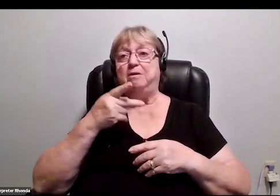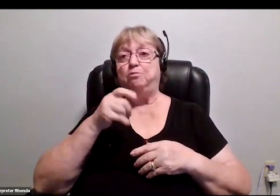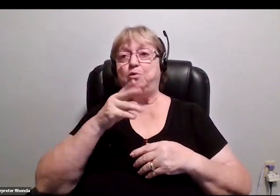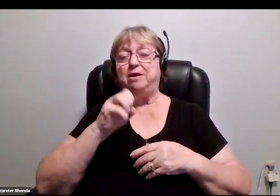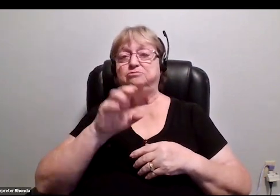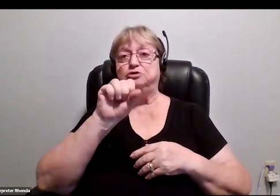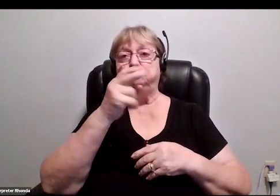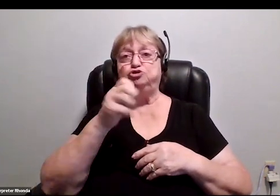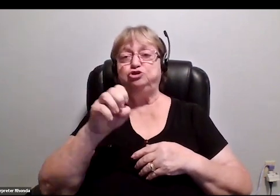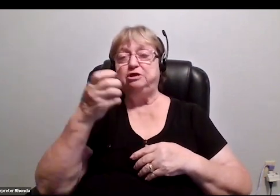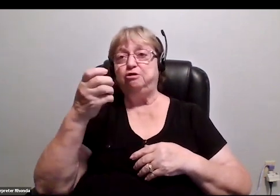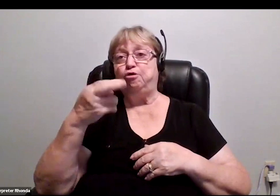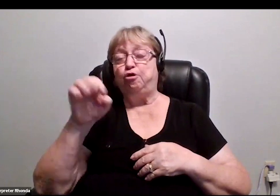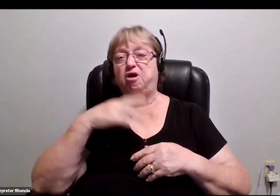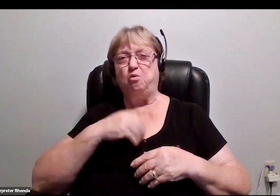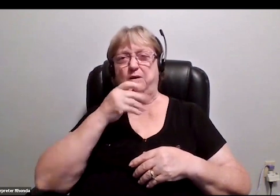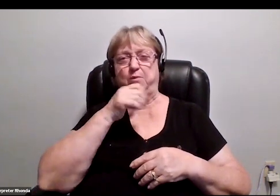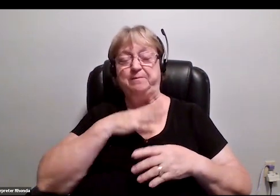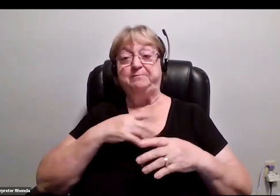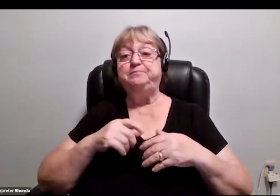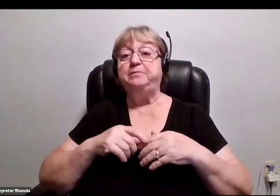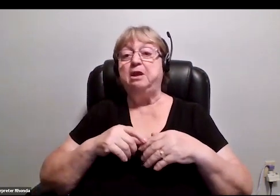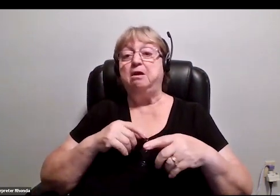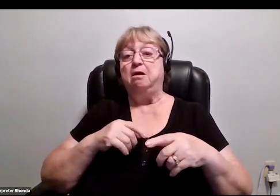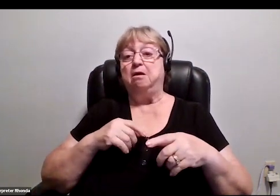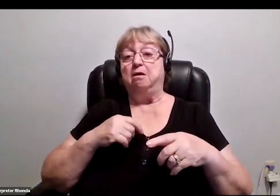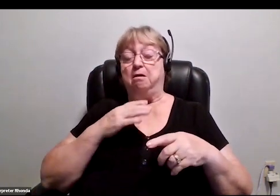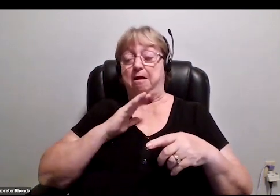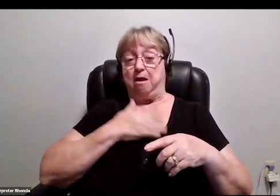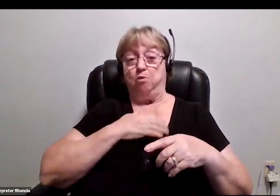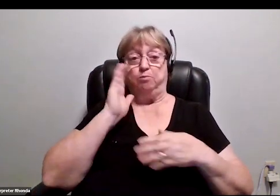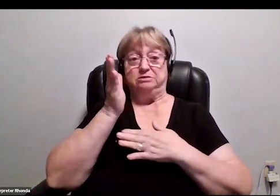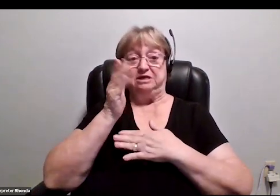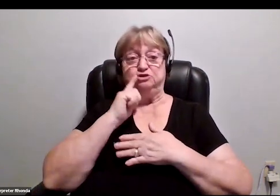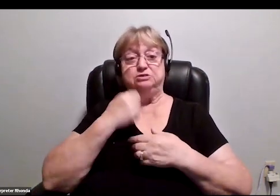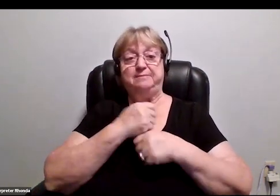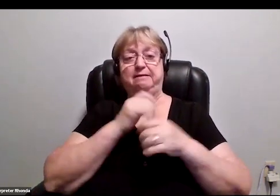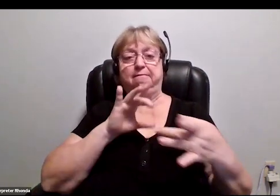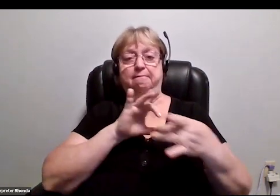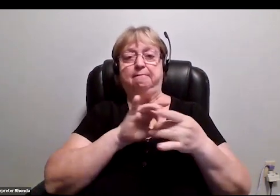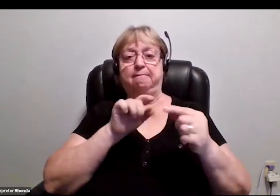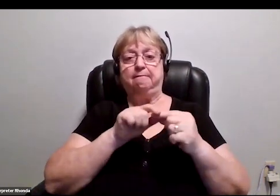Our presentation is Making Connections to the National Research Agenda for STEM Education for Students